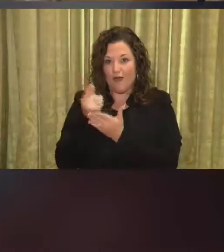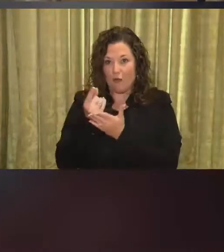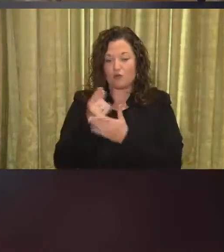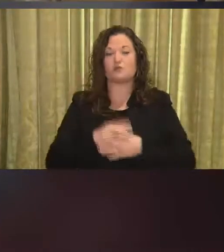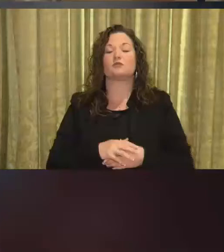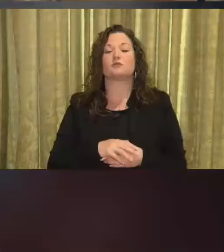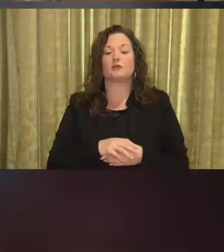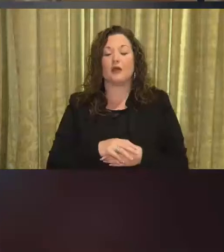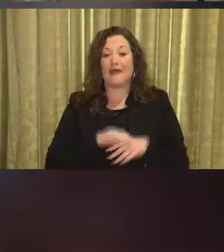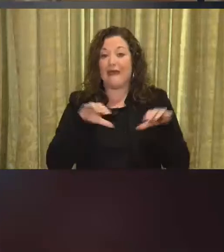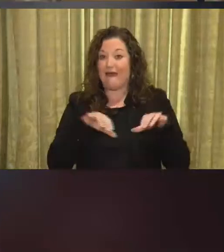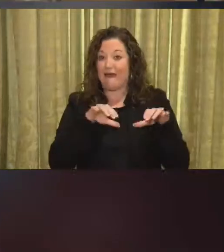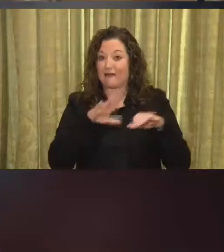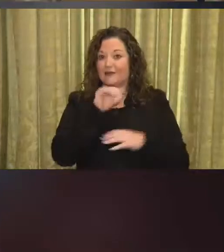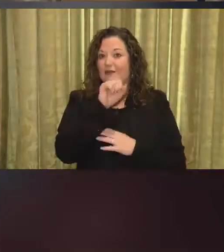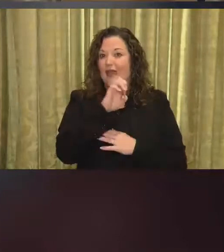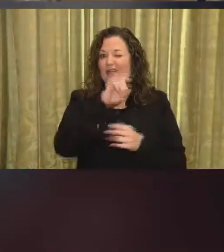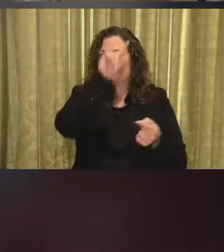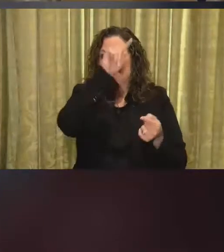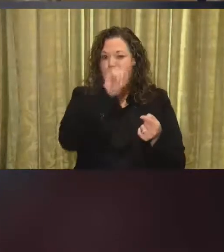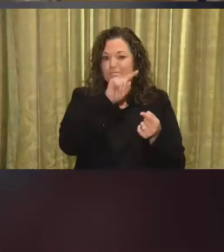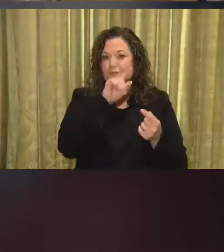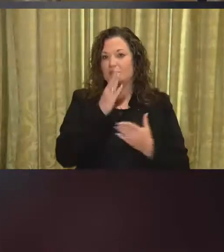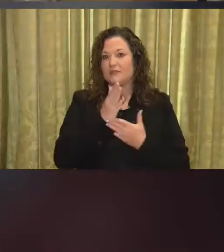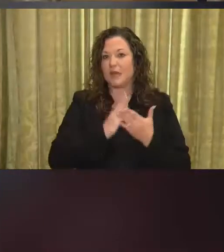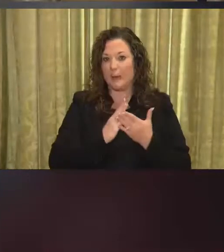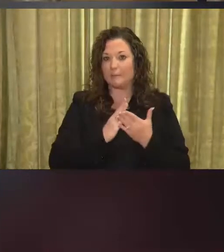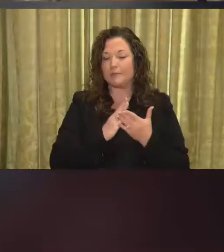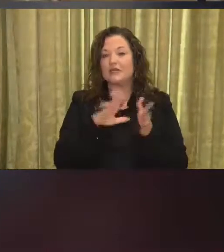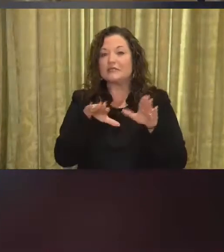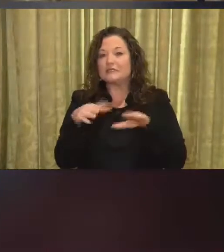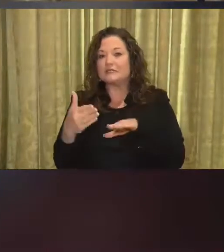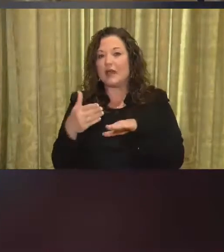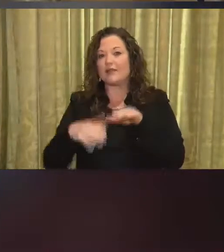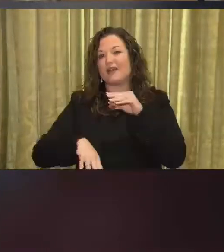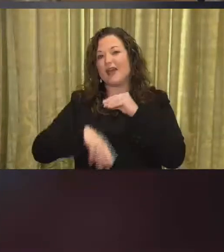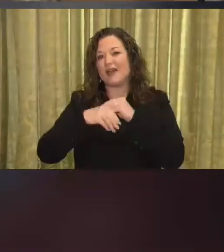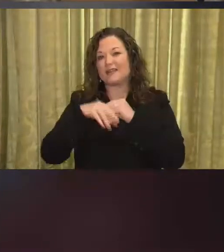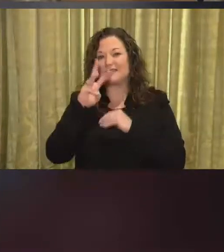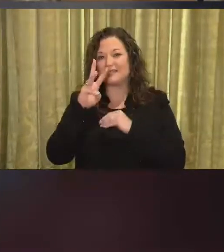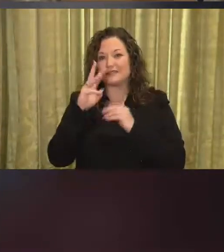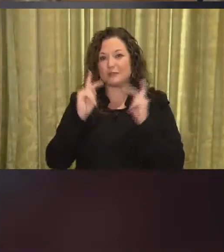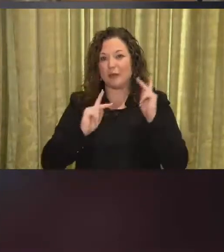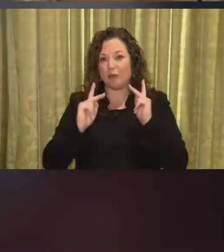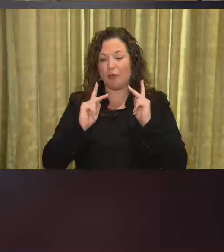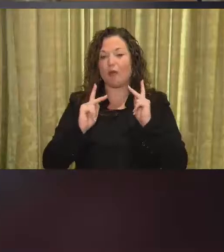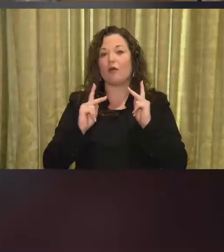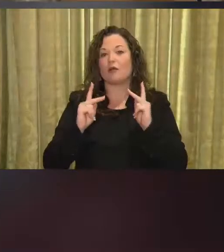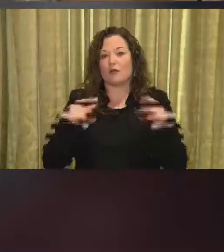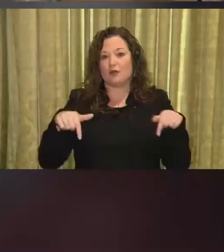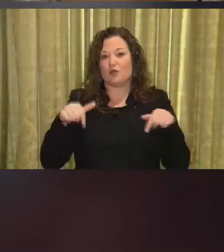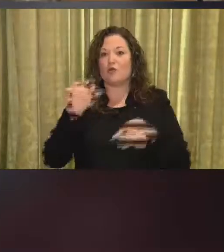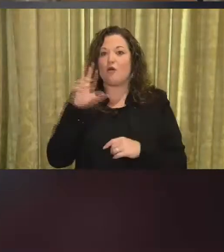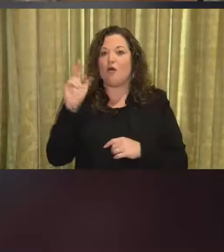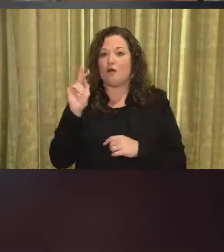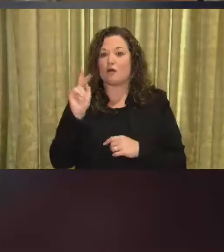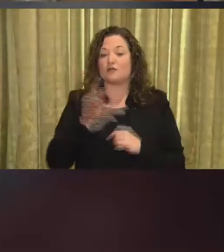Our active cases have gone down, some our deaths are six additional Arkansans have succumbed to COVID-19.